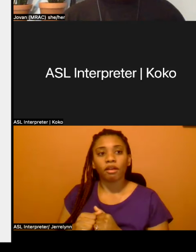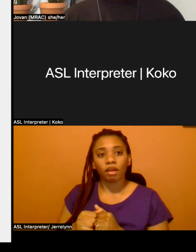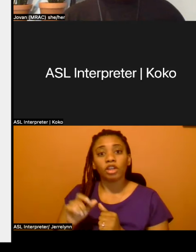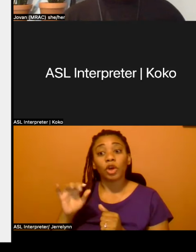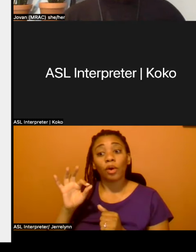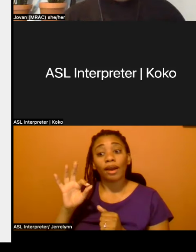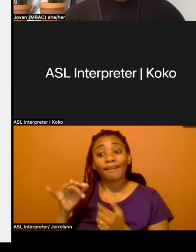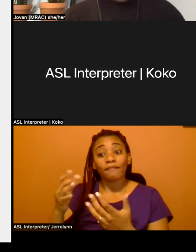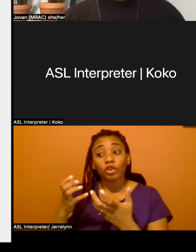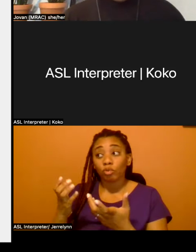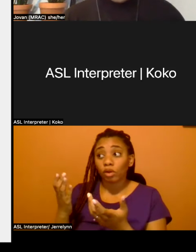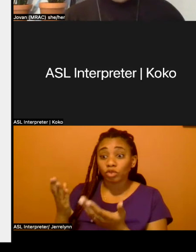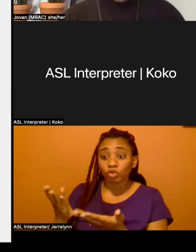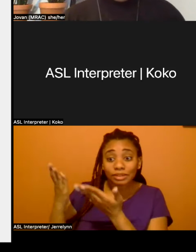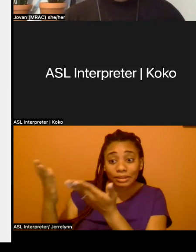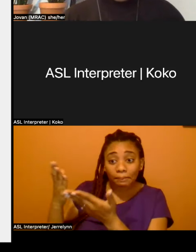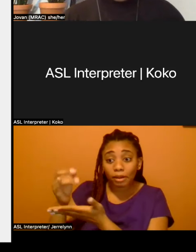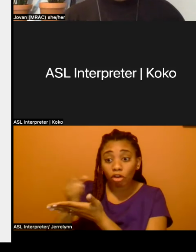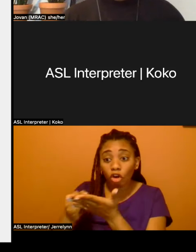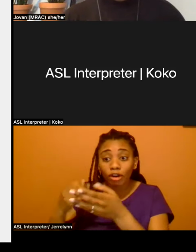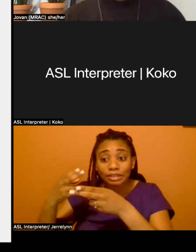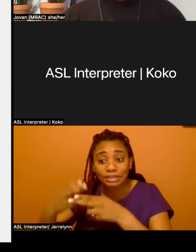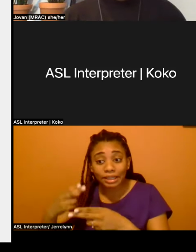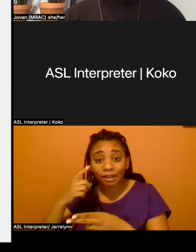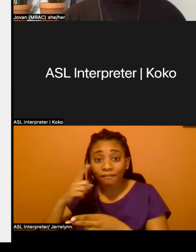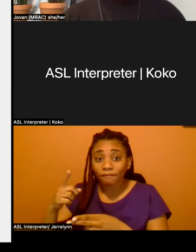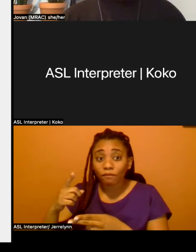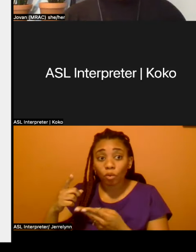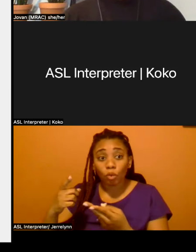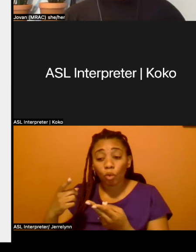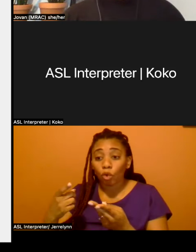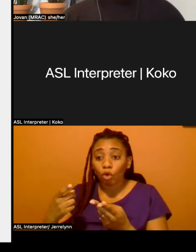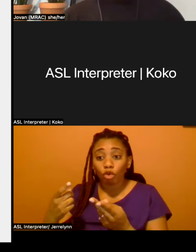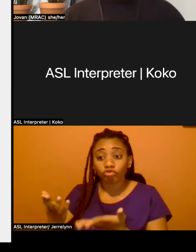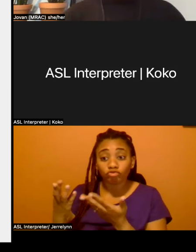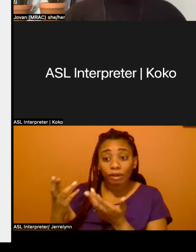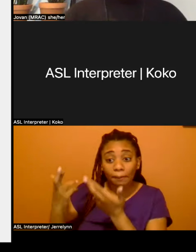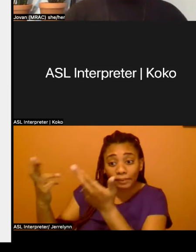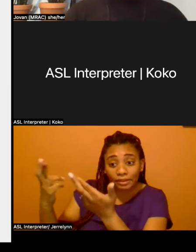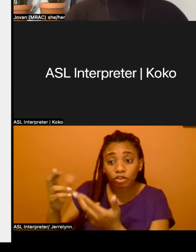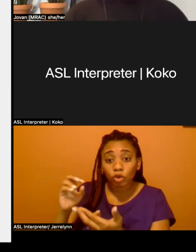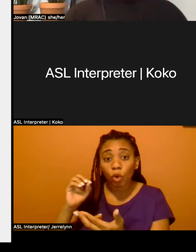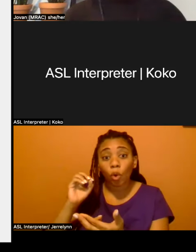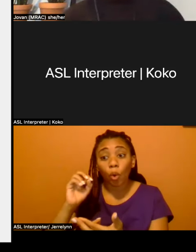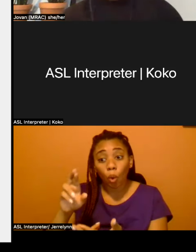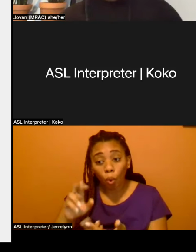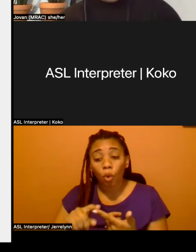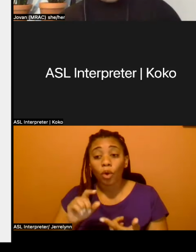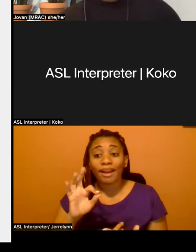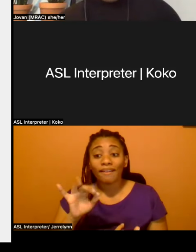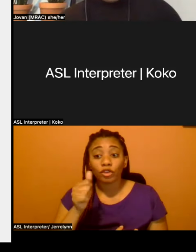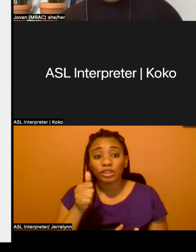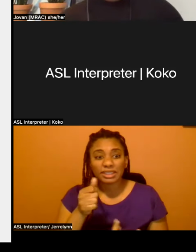an artist's name for consideration, or if you are an artist who would like someone to submit on your behalf,